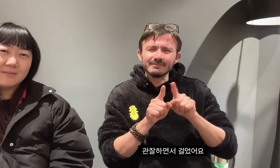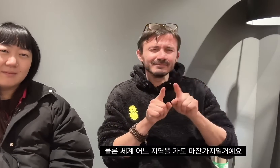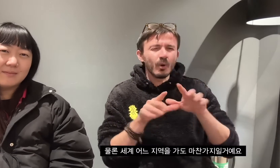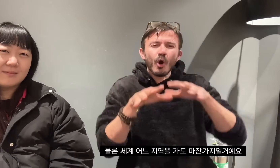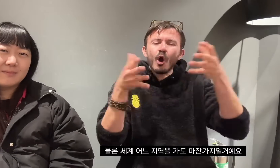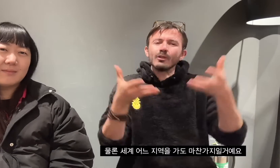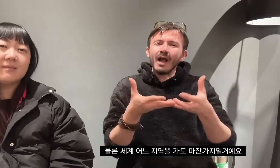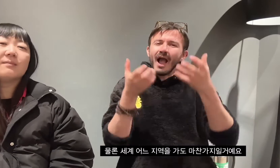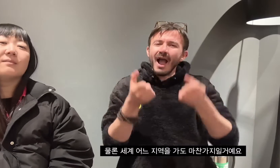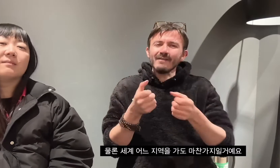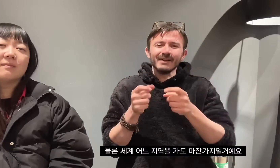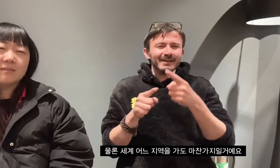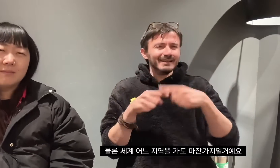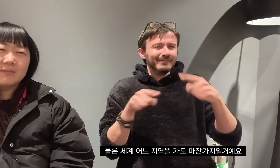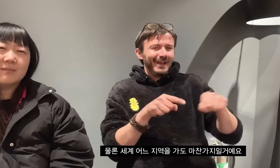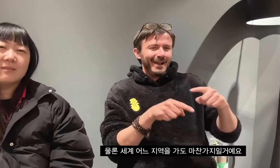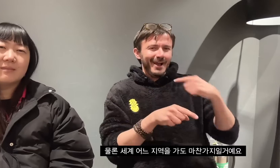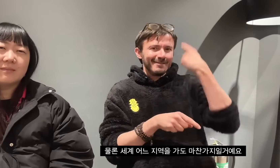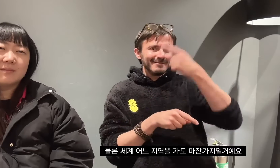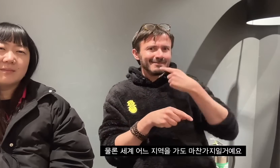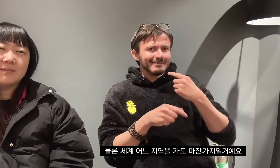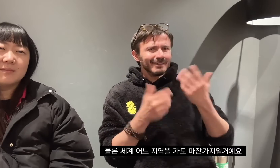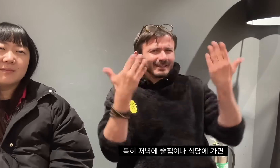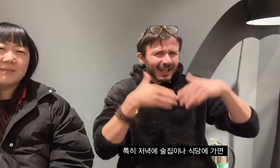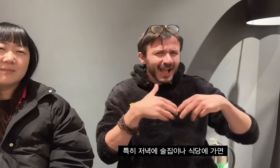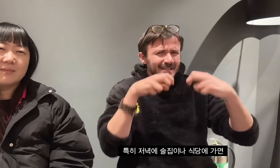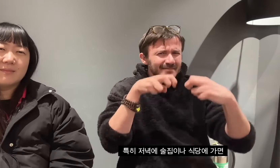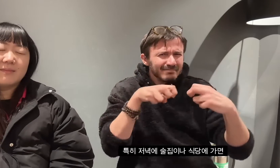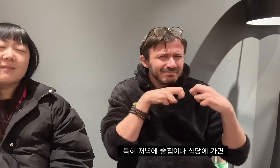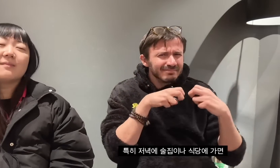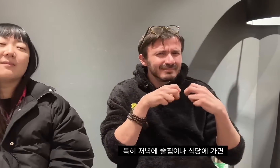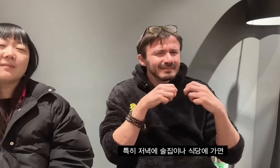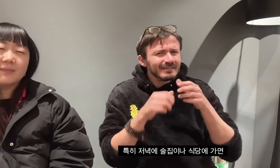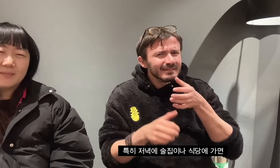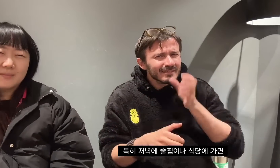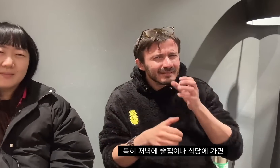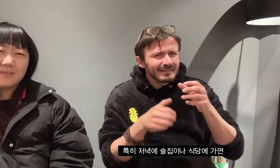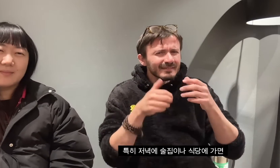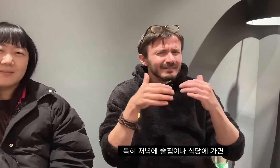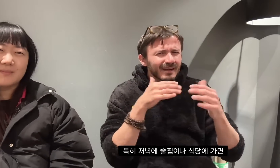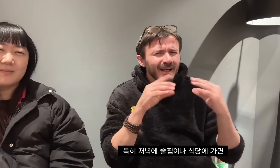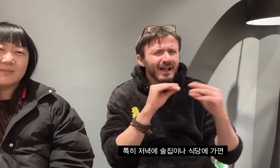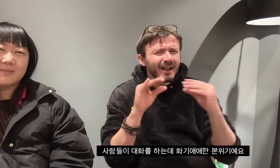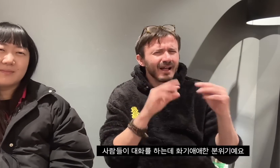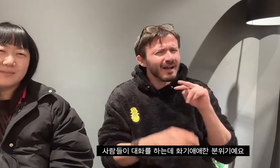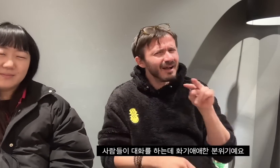Of course, it will be the same no matter where you go in the world. Especially in the evening, when you go to a bar or restaurant,